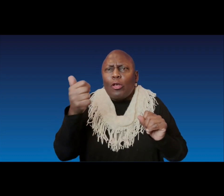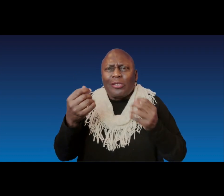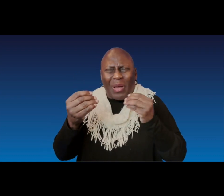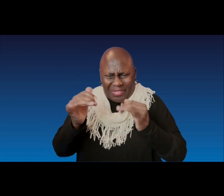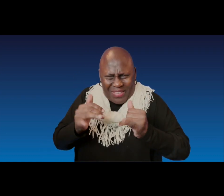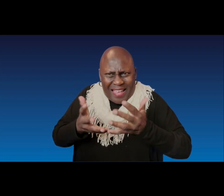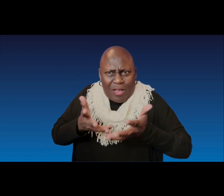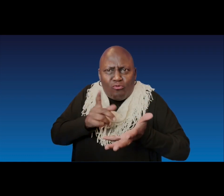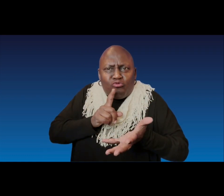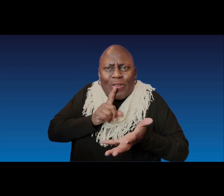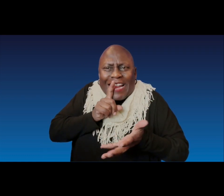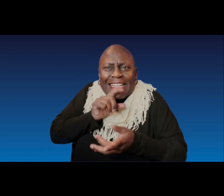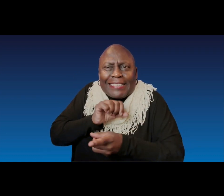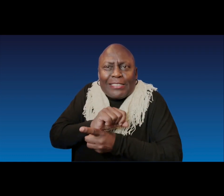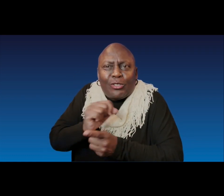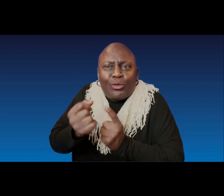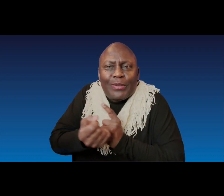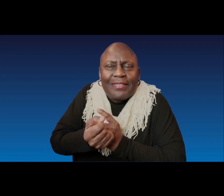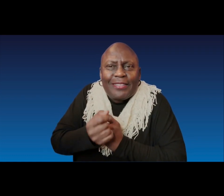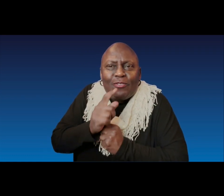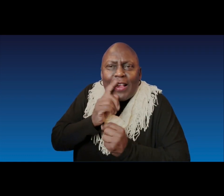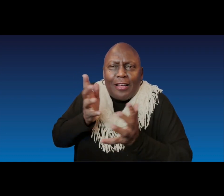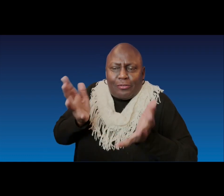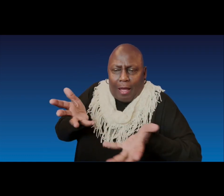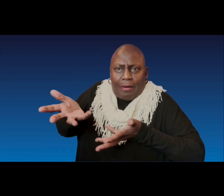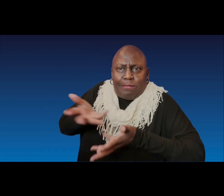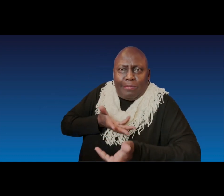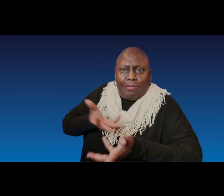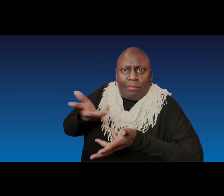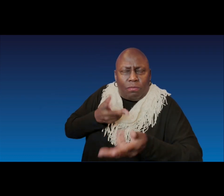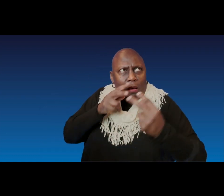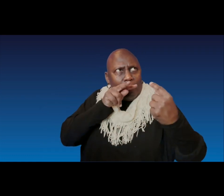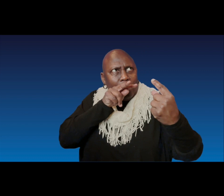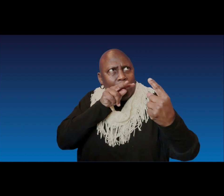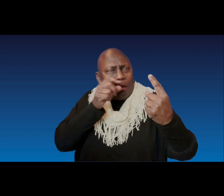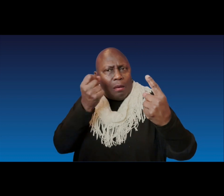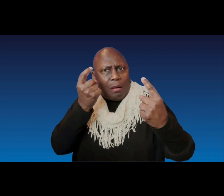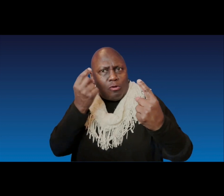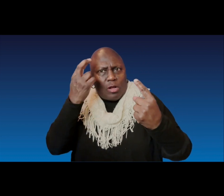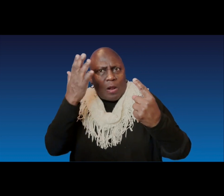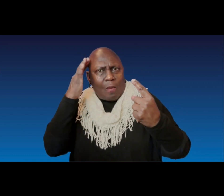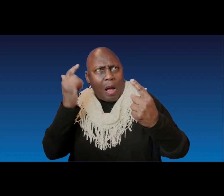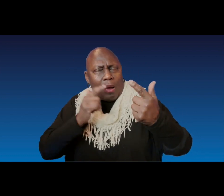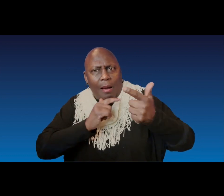Or you drive to the food store and realize it's closed. "Darn, we have to look for another store."